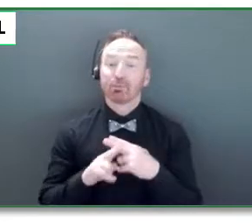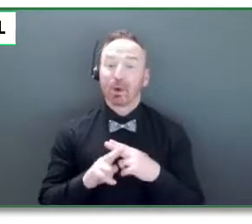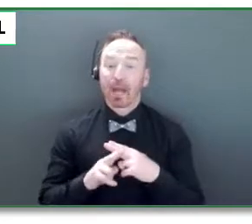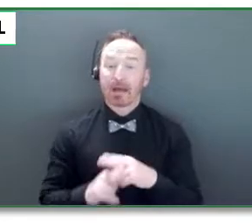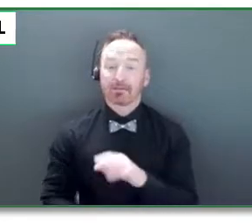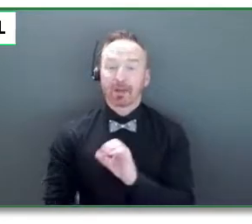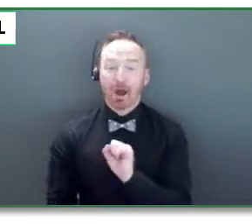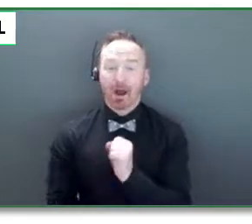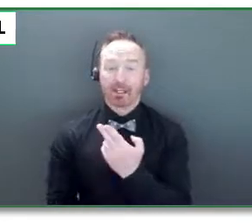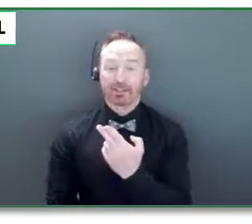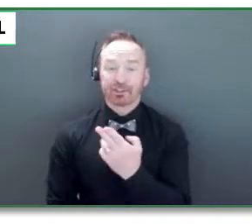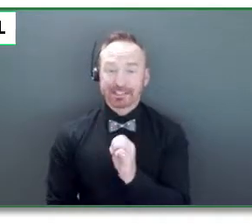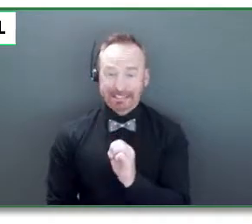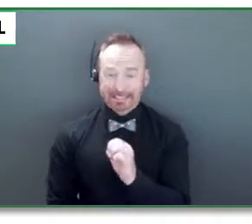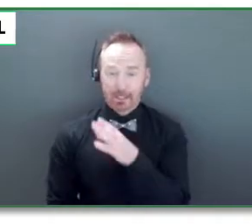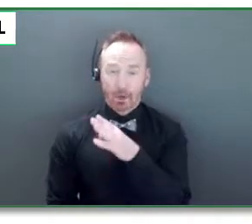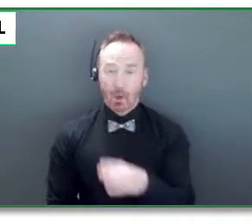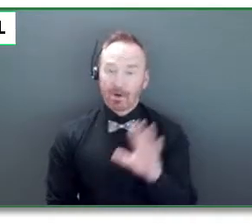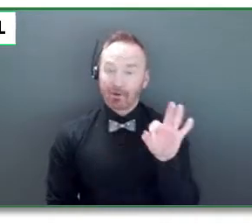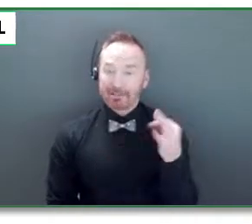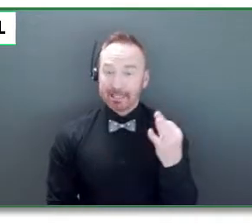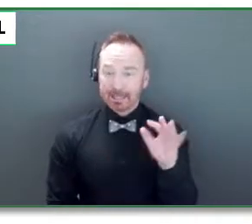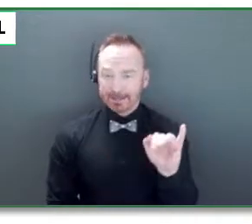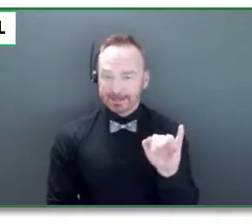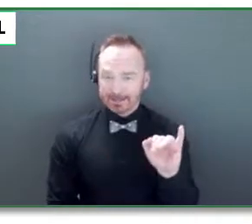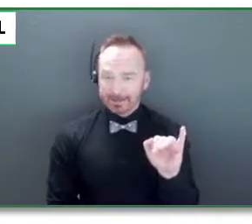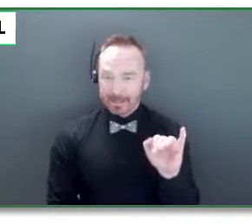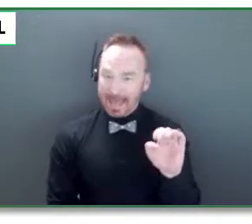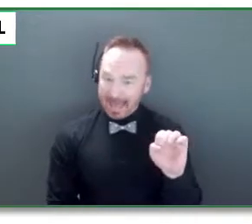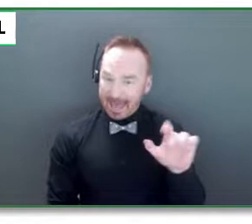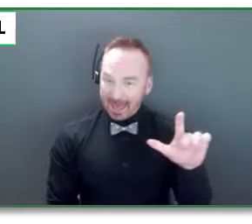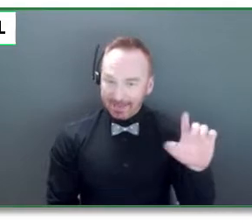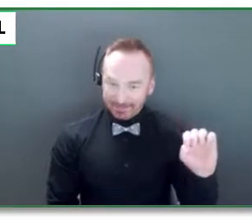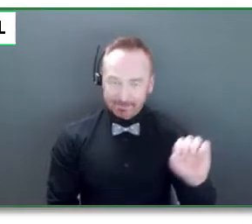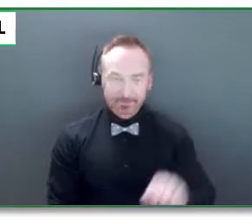elle in French. Next slide.